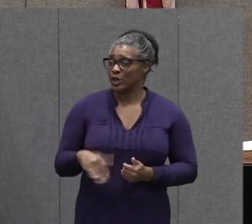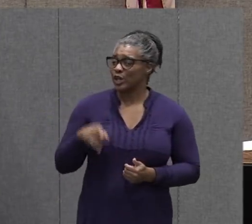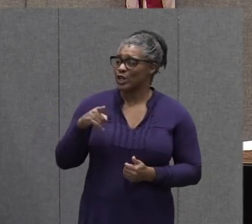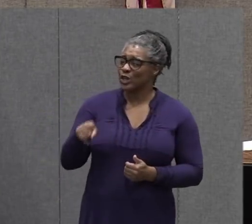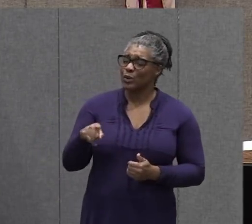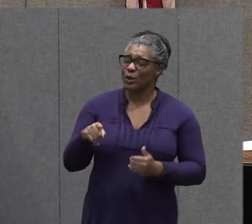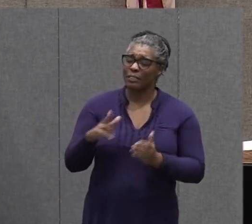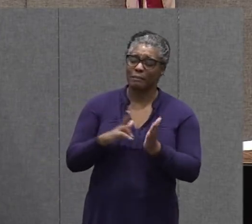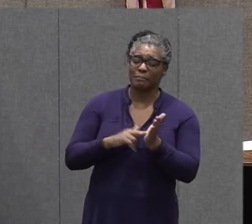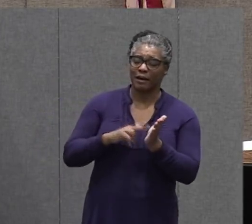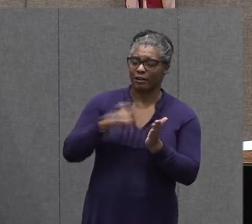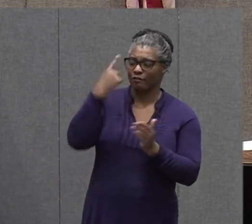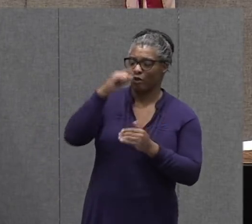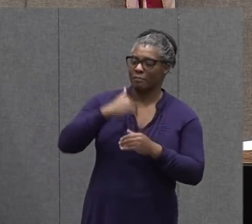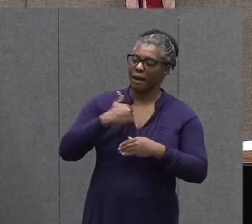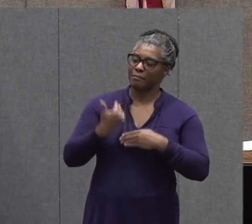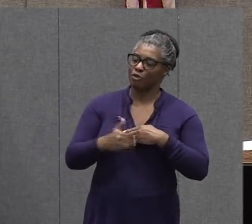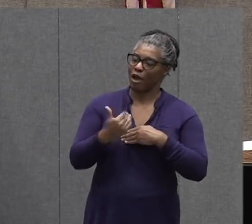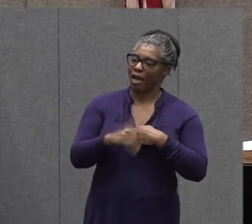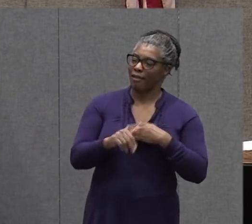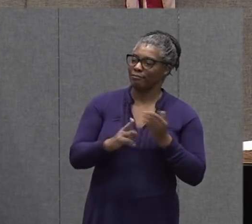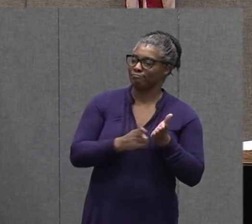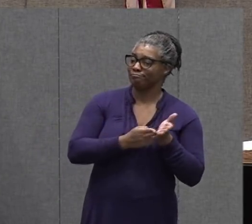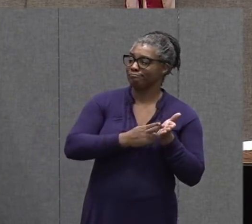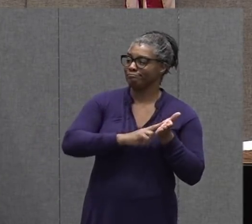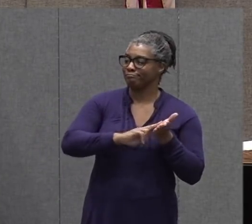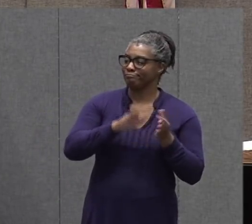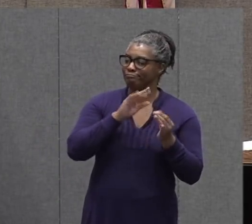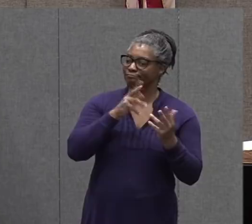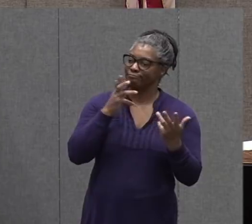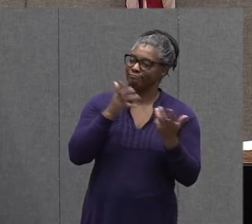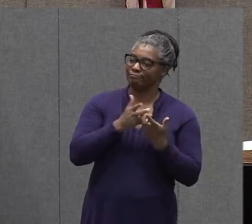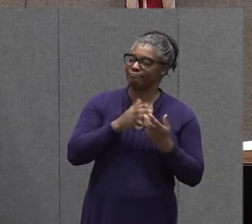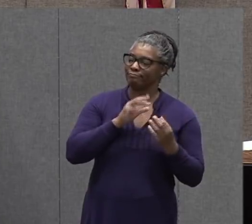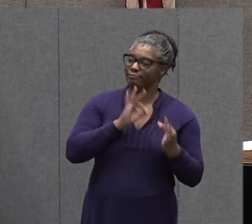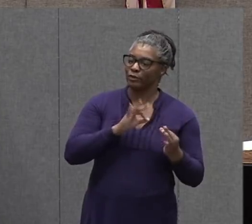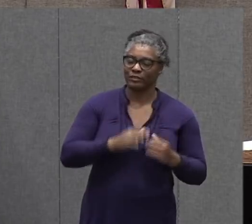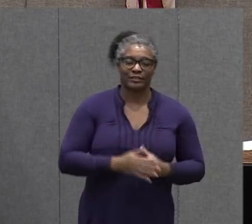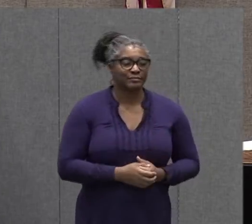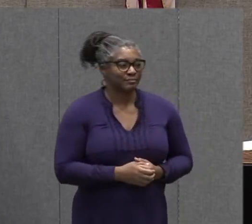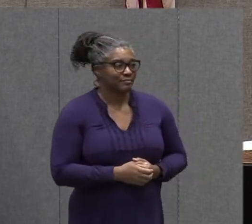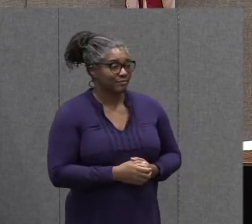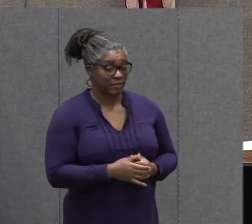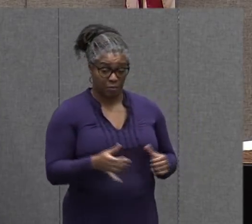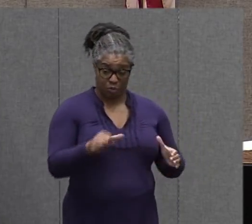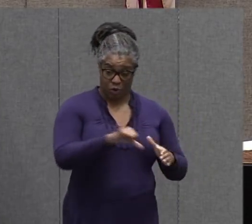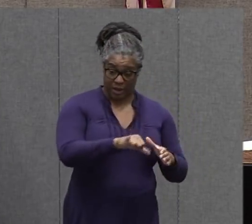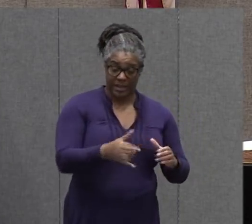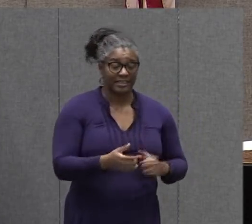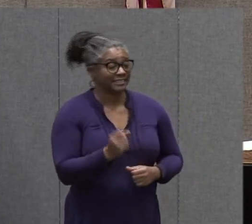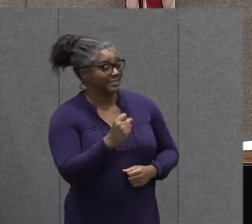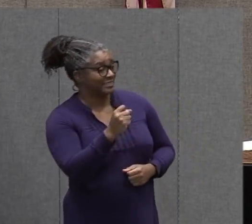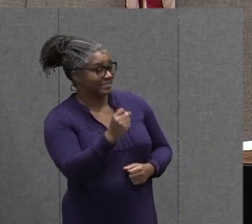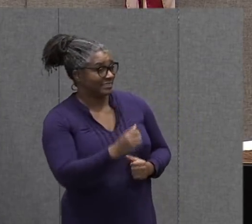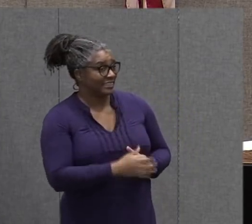[Miss Garcia] and I just put that in the graham cracker? [Miss Garcia] Just pour it in there. [Mr.R.] Oh my gosh. [Miss Garcia]] And Mr. R did wash his hands first.